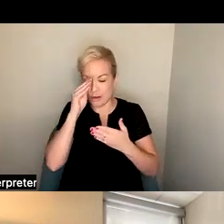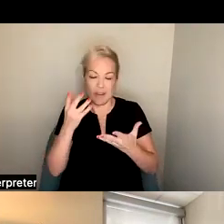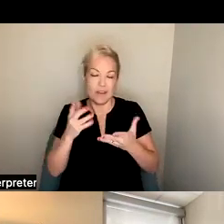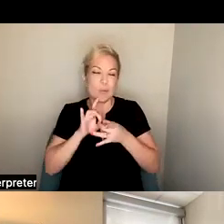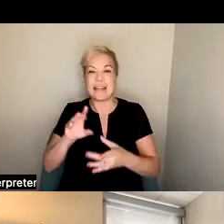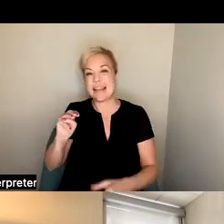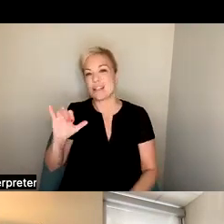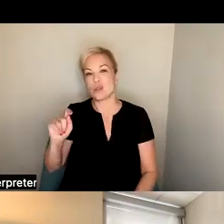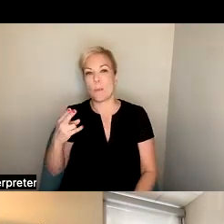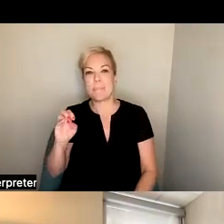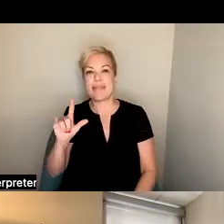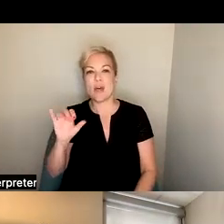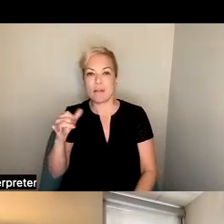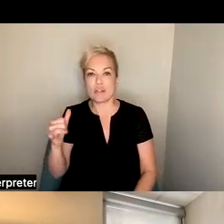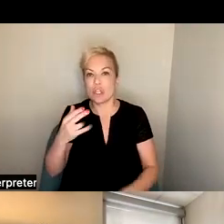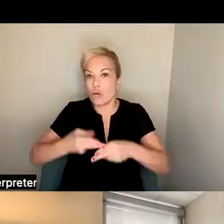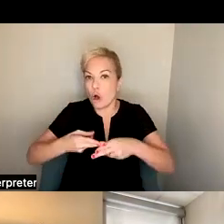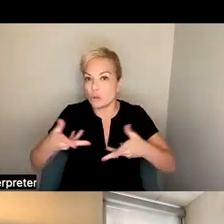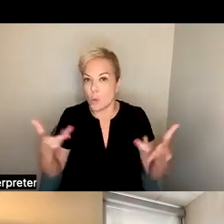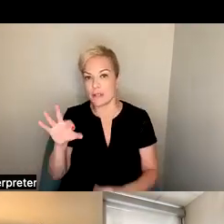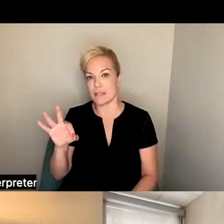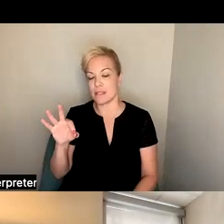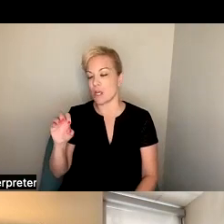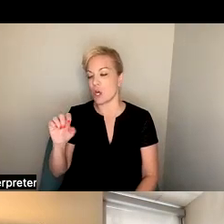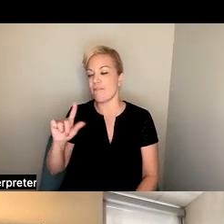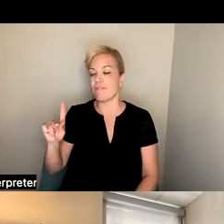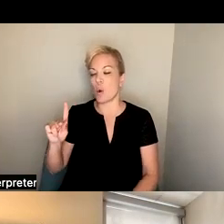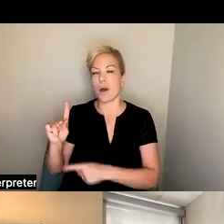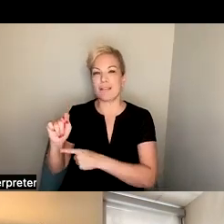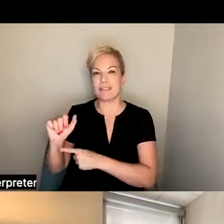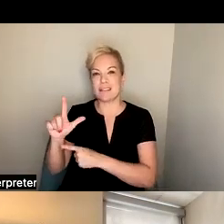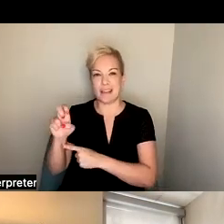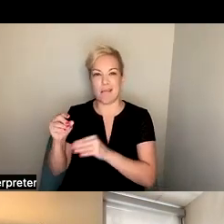sometimes called folk tales, and I take exception with this for a variety of reasons, because these